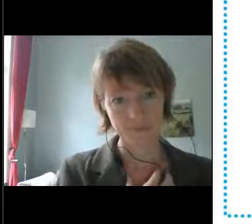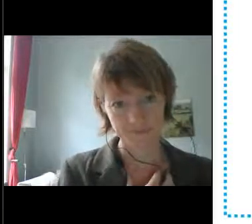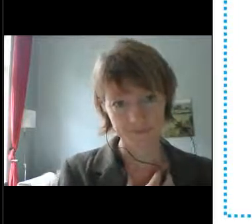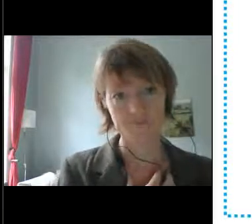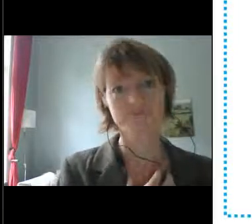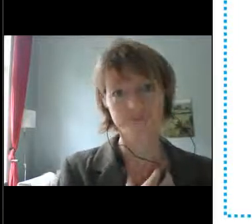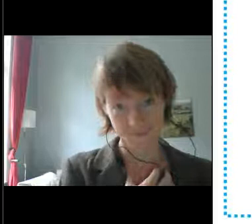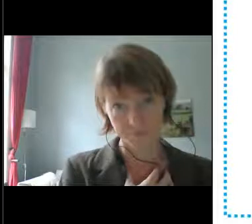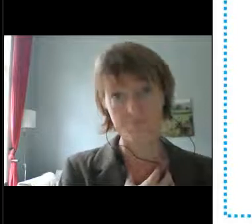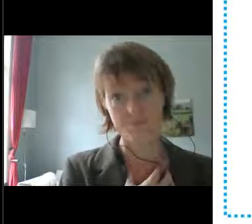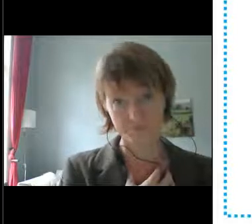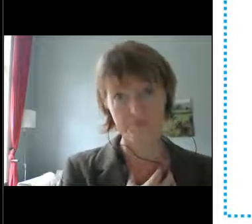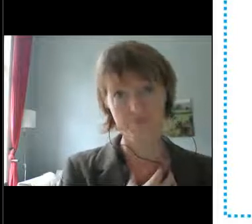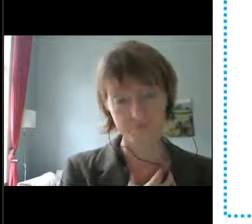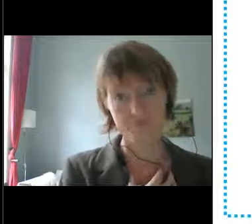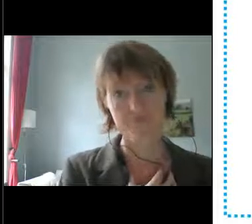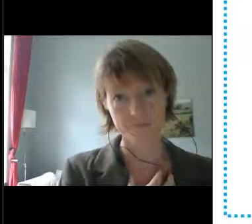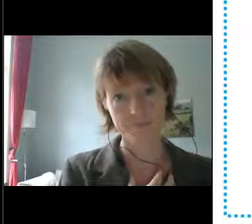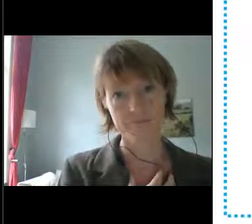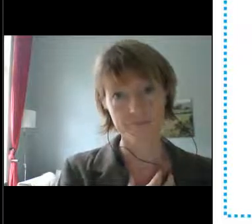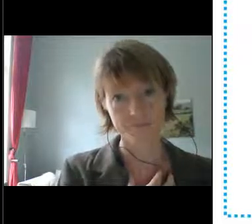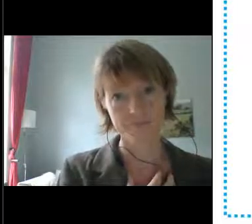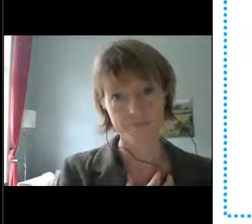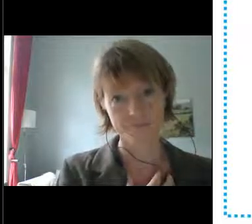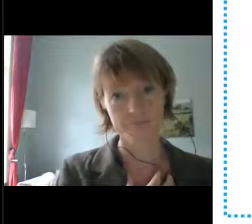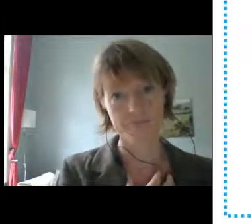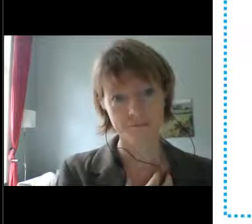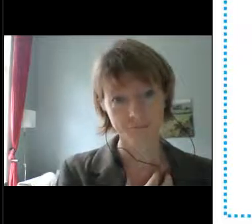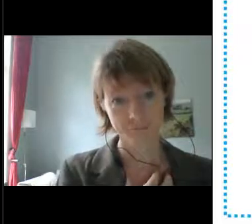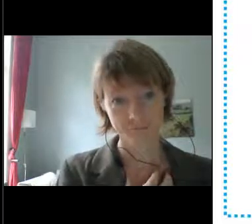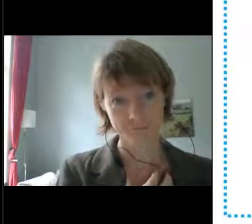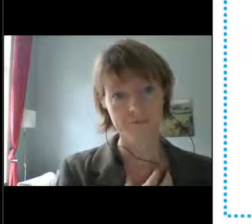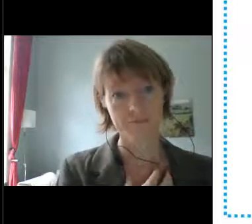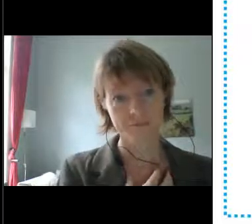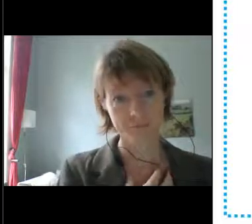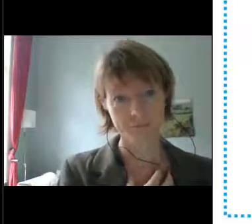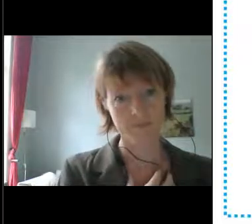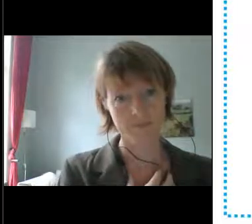to what everybody else was, depending on deliveries was facing.